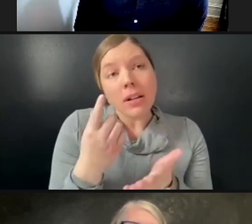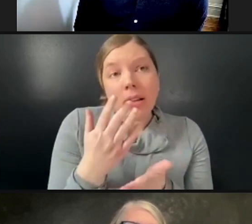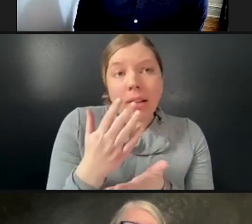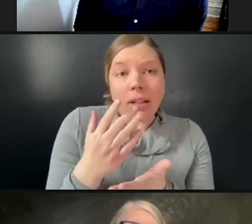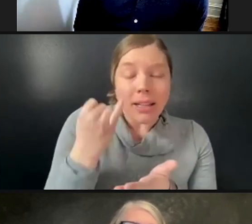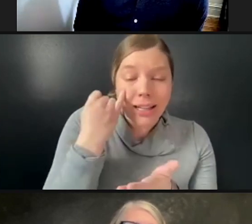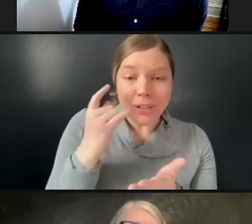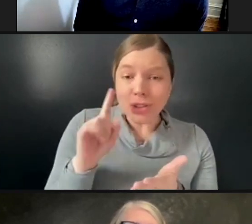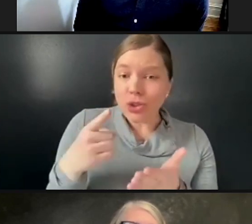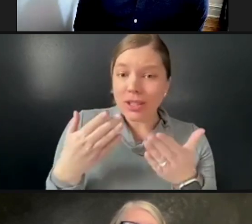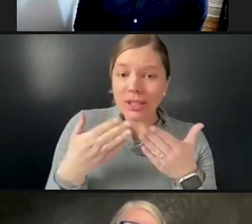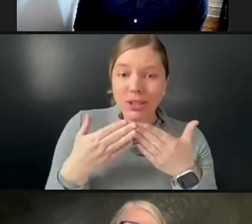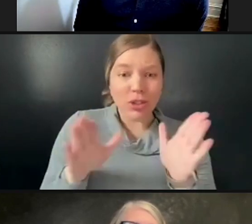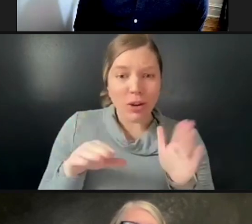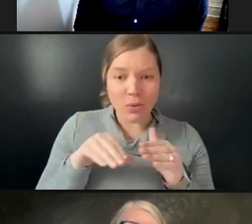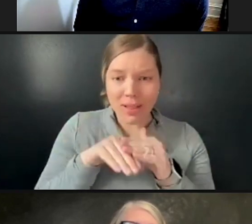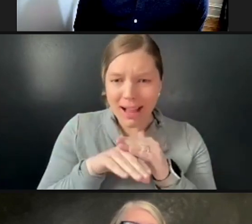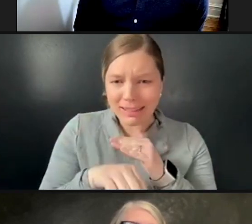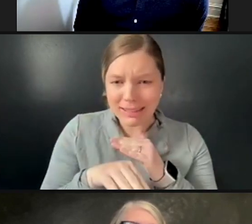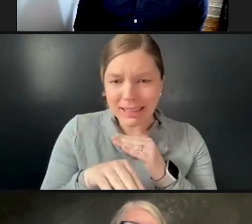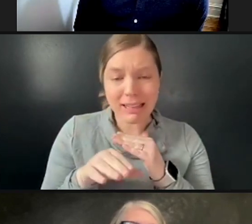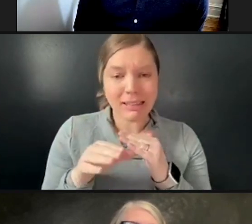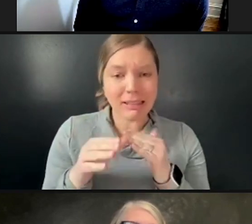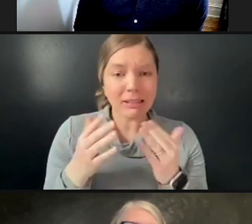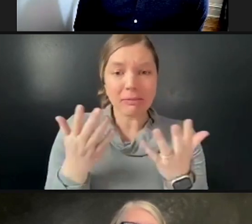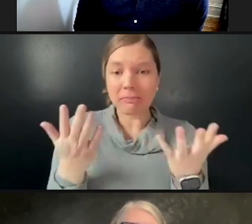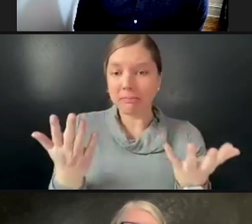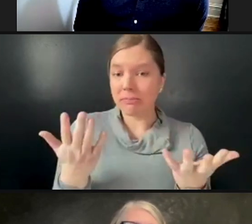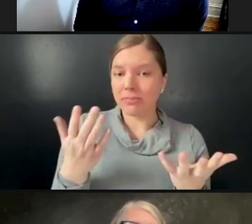is hosting the state graduation or commencement ceremony.